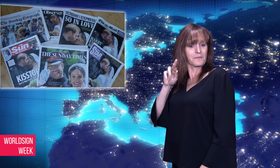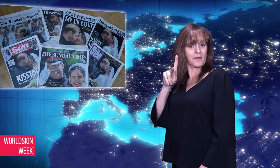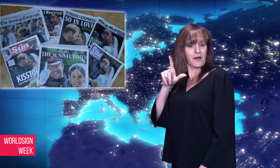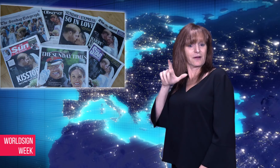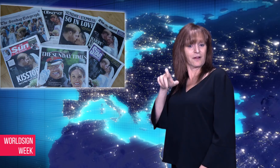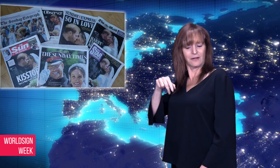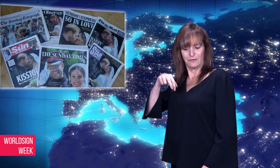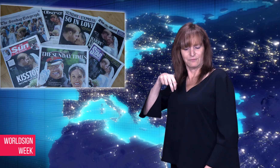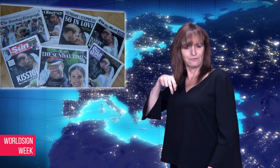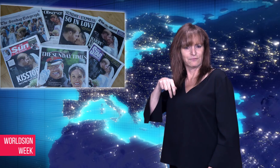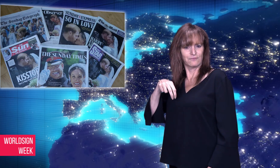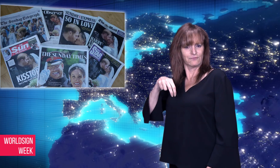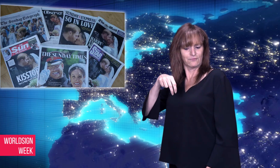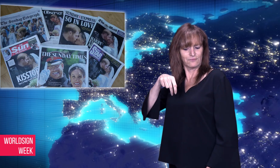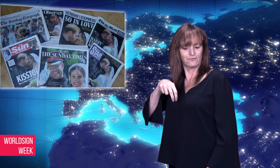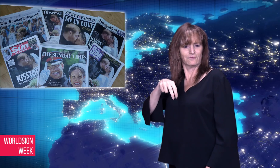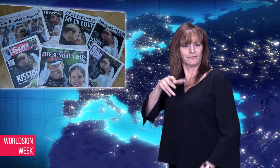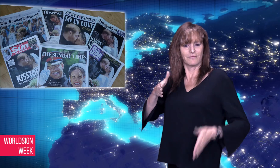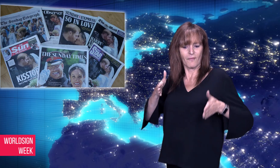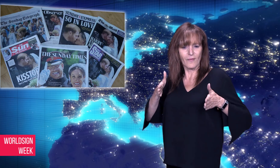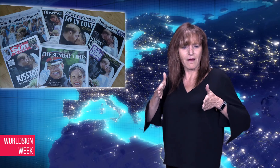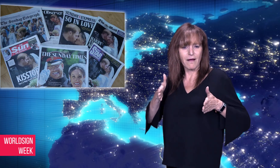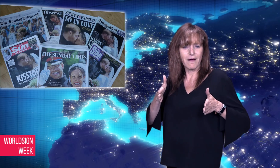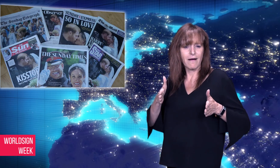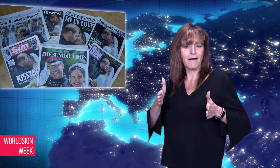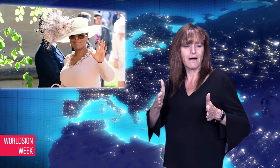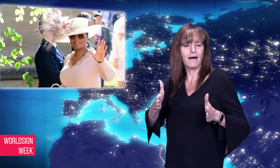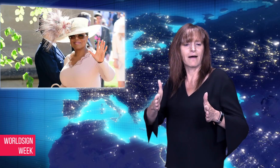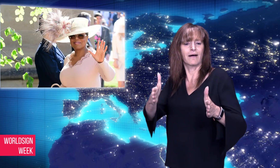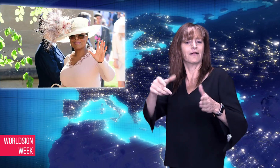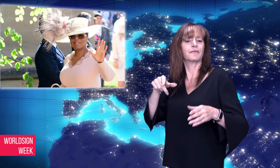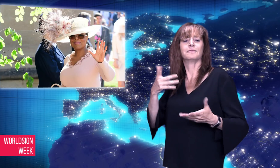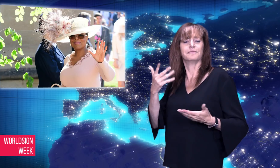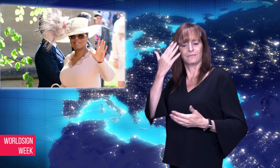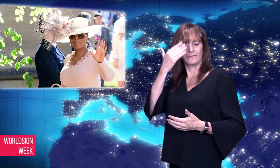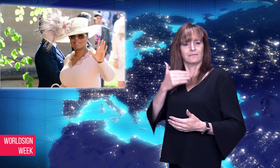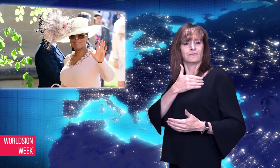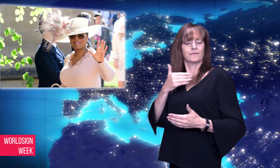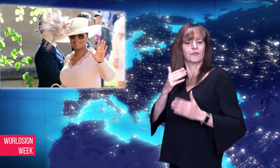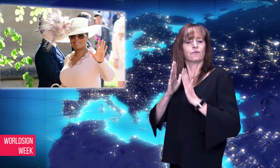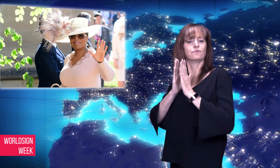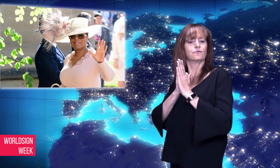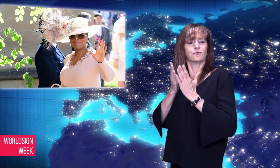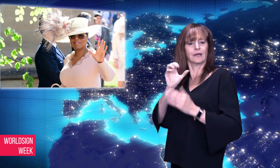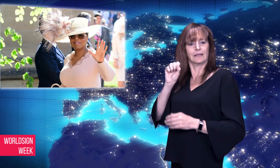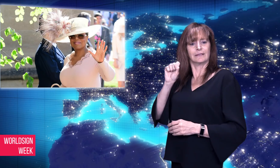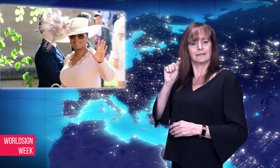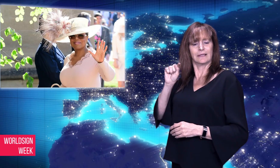George’s Chapel in Windsor, England